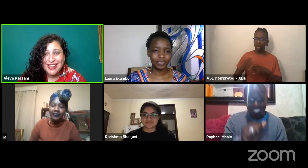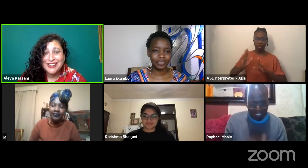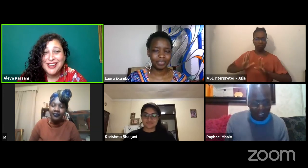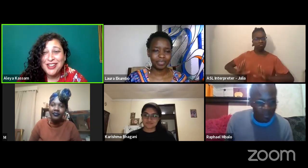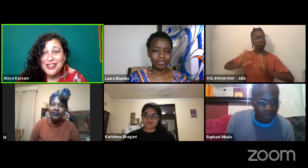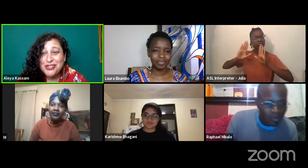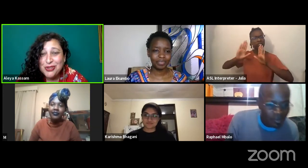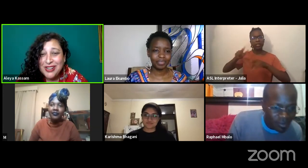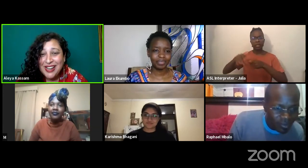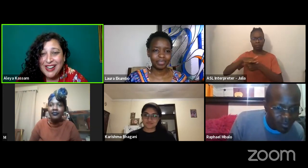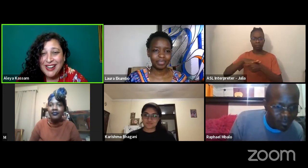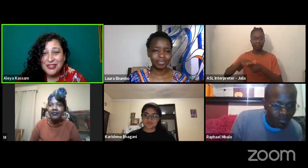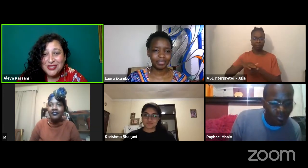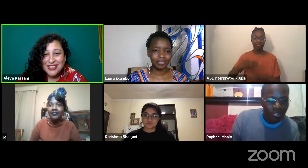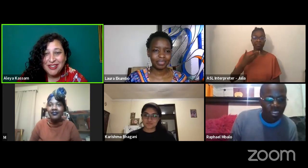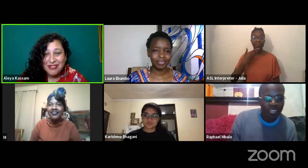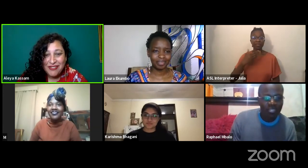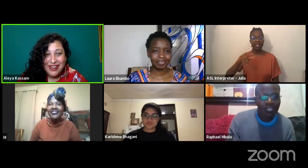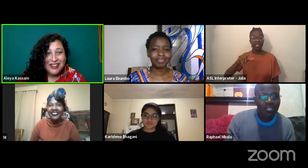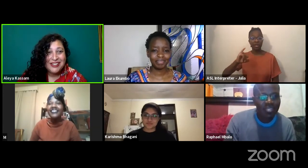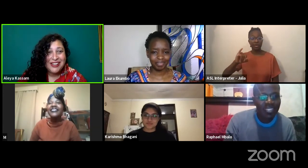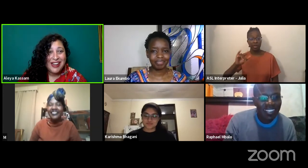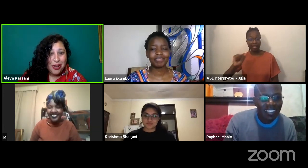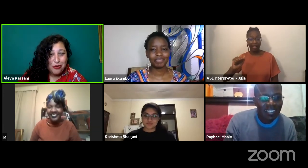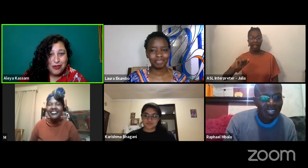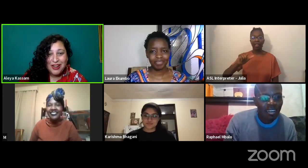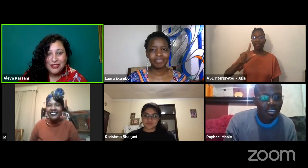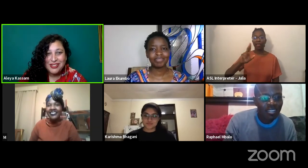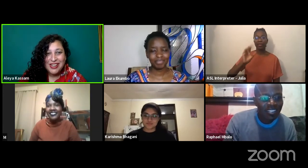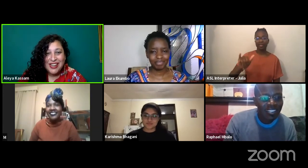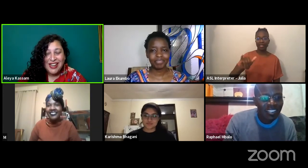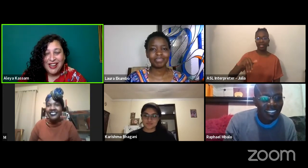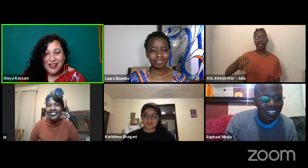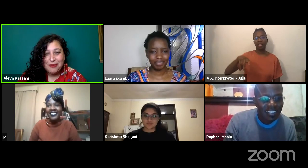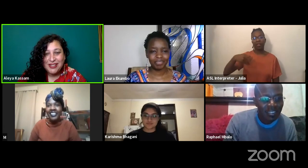and Julia and Lucy and Raphael and HowlRound.